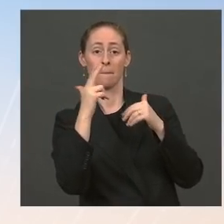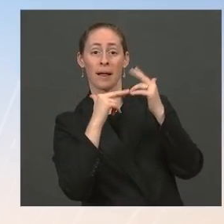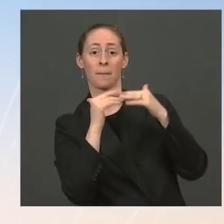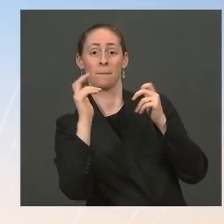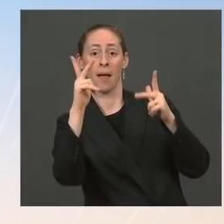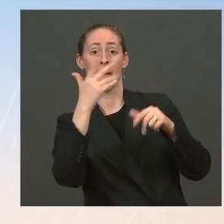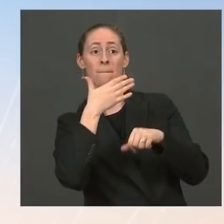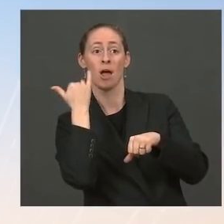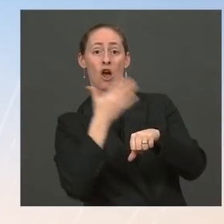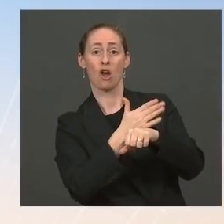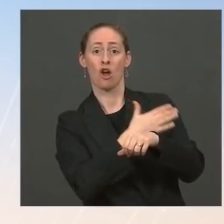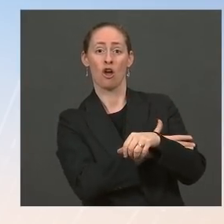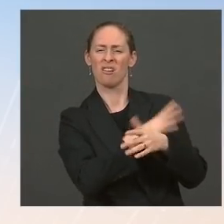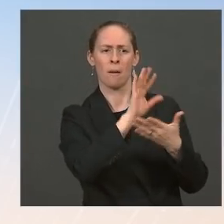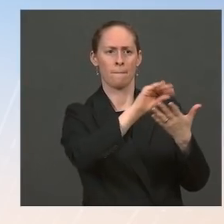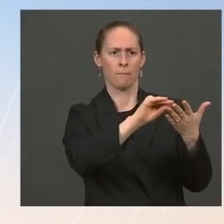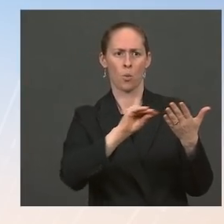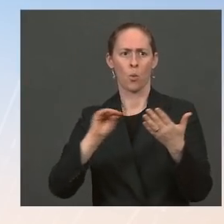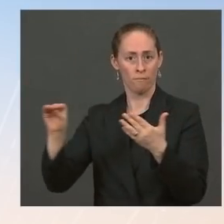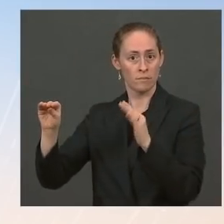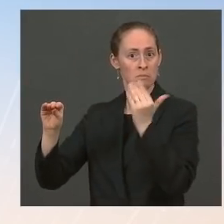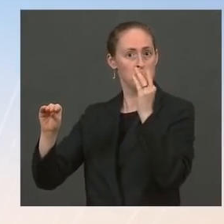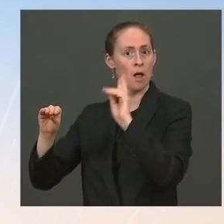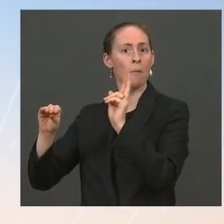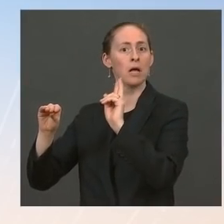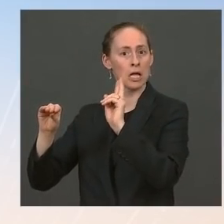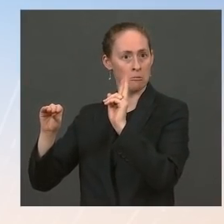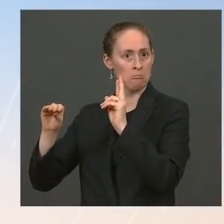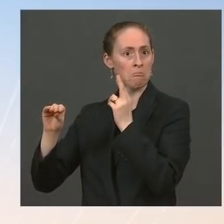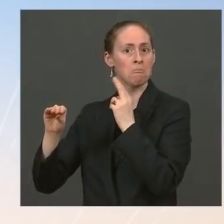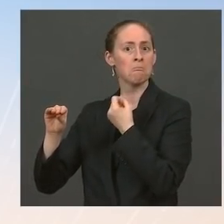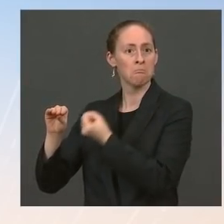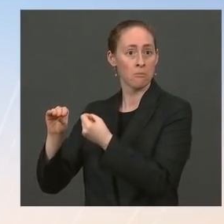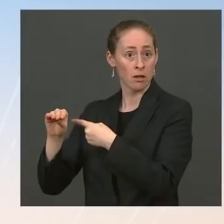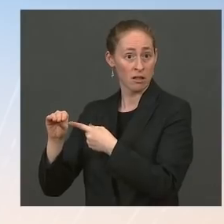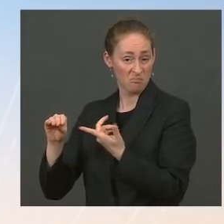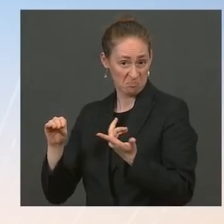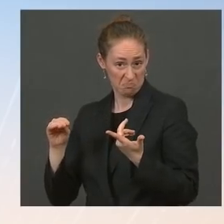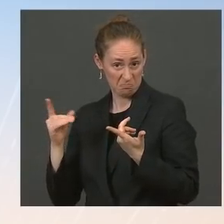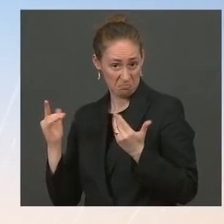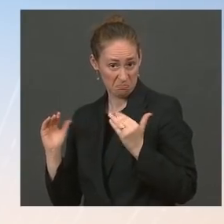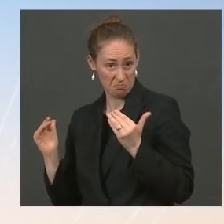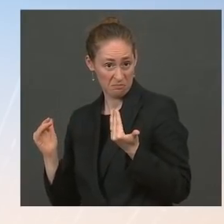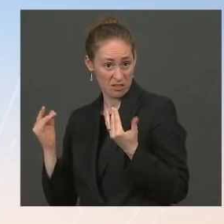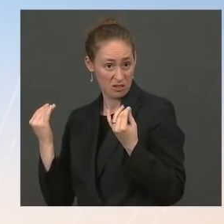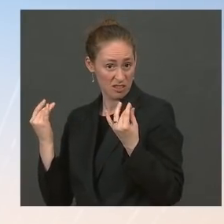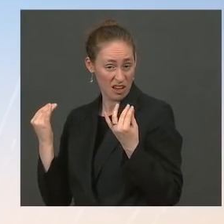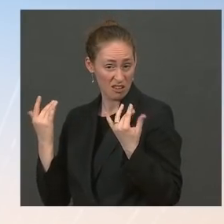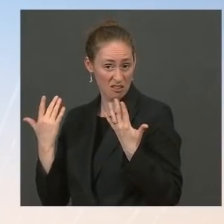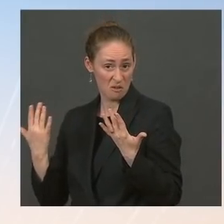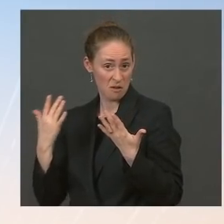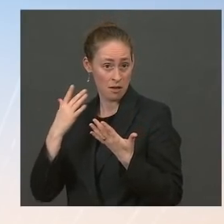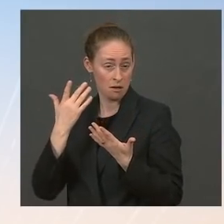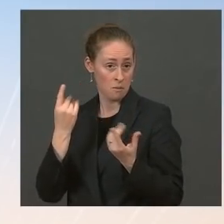Is this something that the President has endorsed as a strategy, given that the House has not even voted yet on the Build Back Better